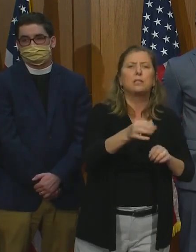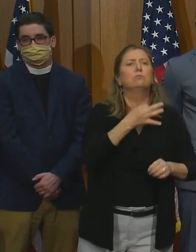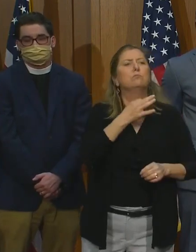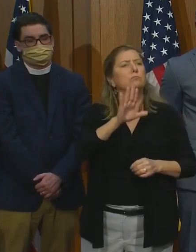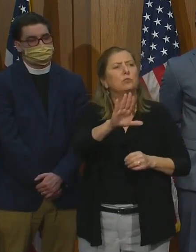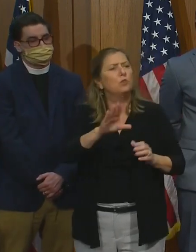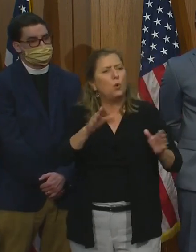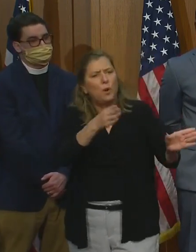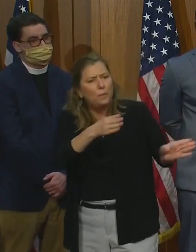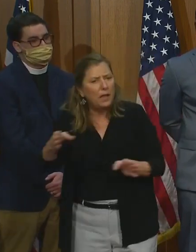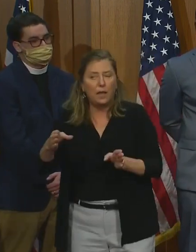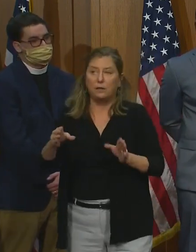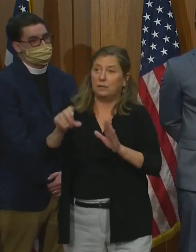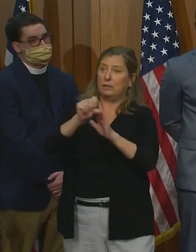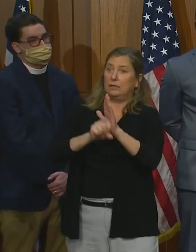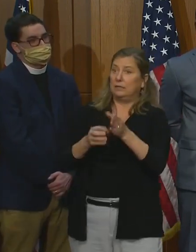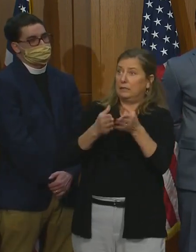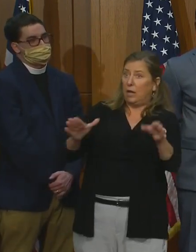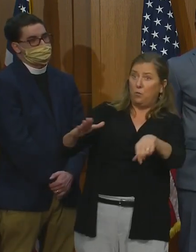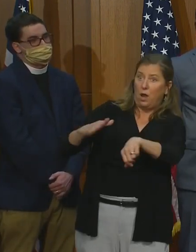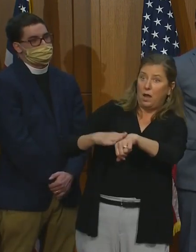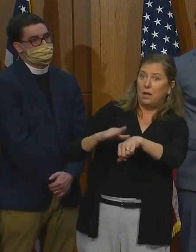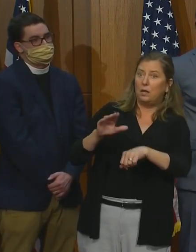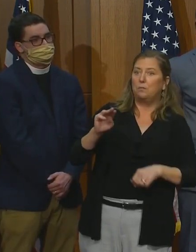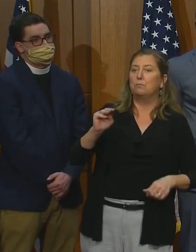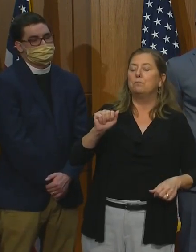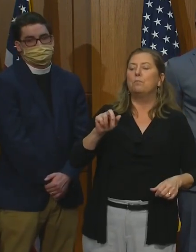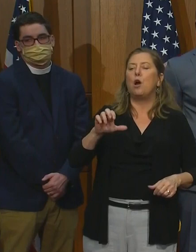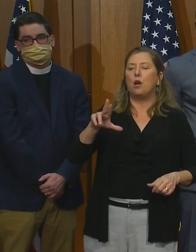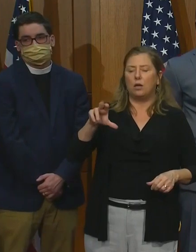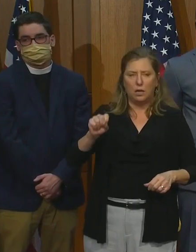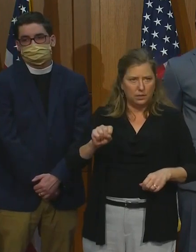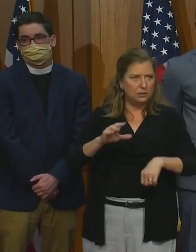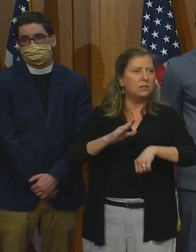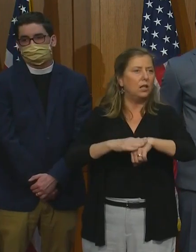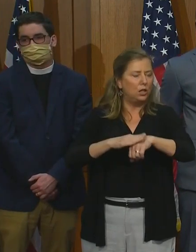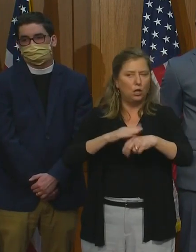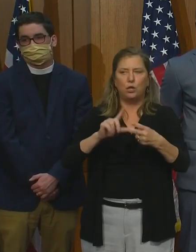POWERFULLY SYMBOLIC BUT WHAT